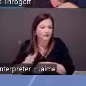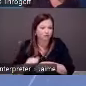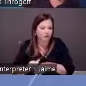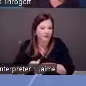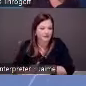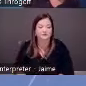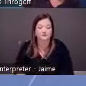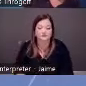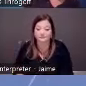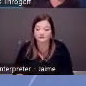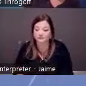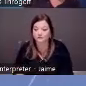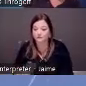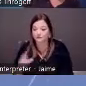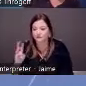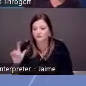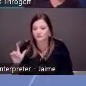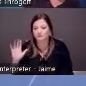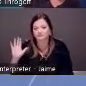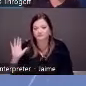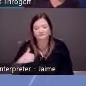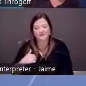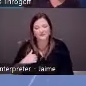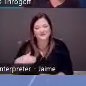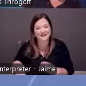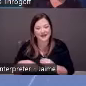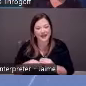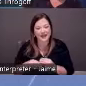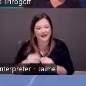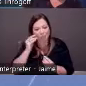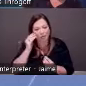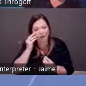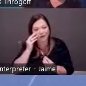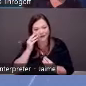And then I was going to add-- I just thought of this. It's kind of answering that question